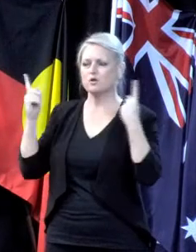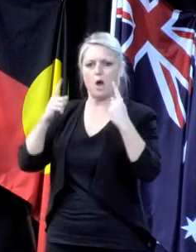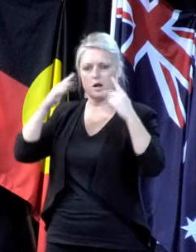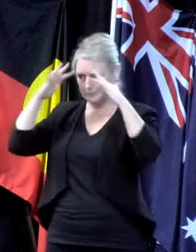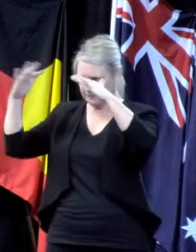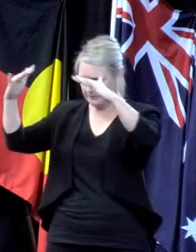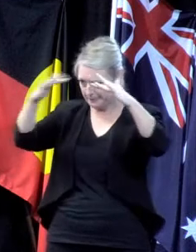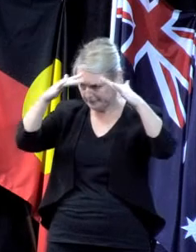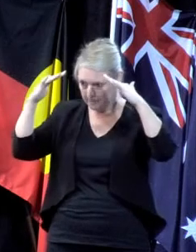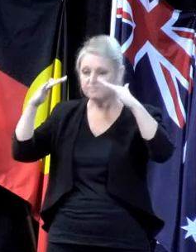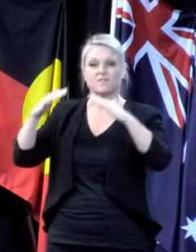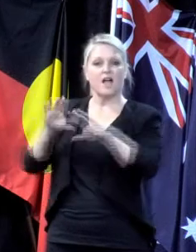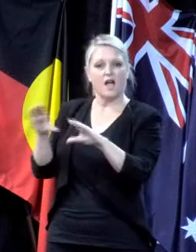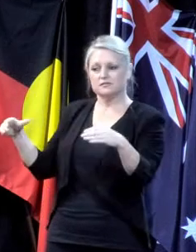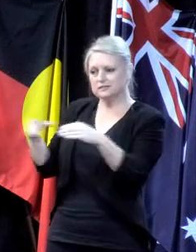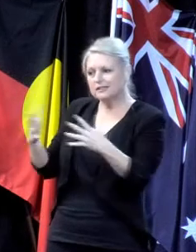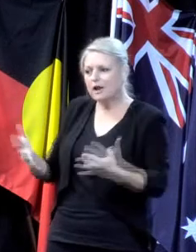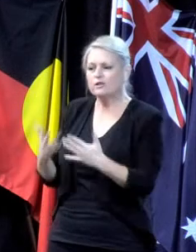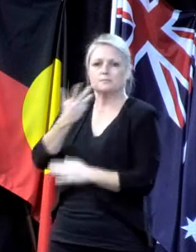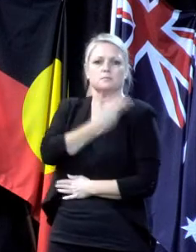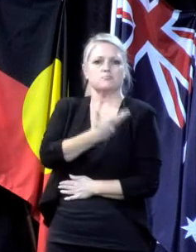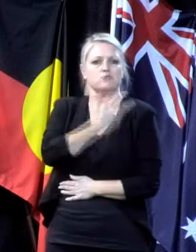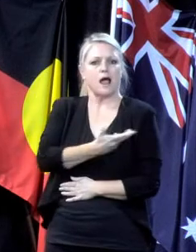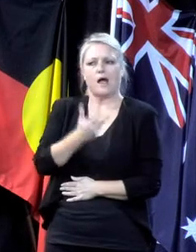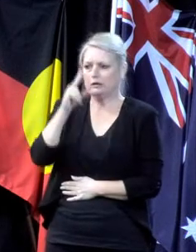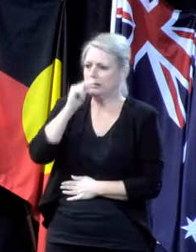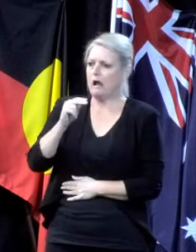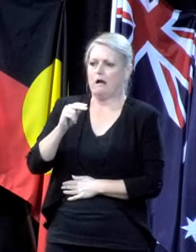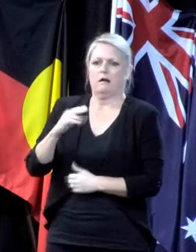being proud, young Indigenous men and young Indigenous girls,